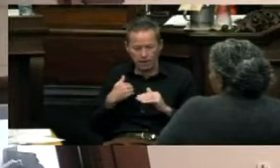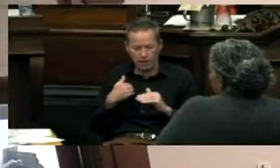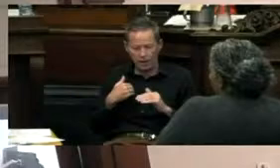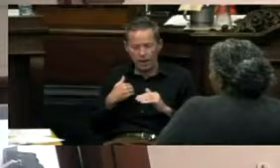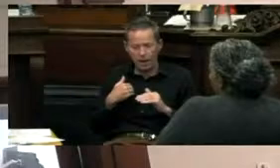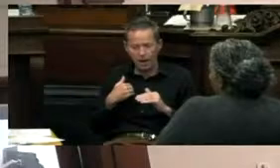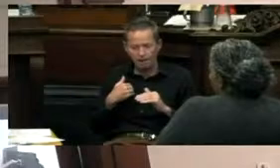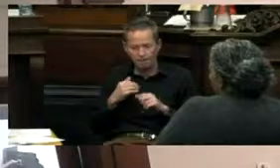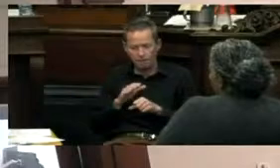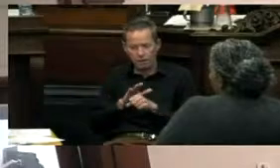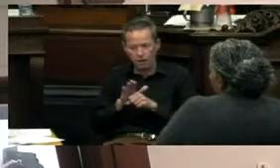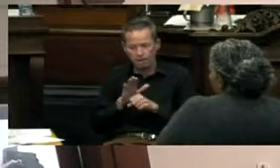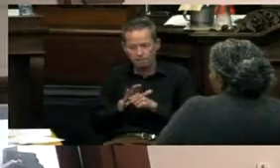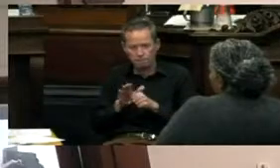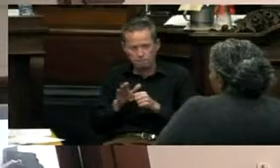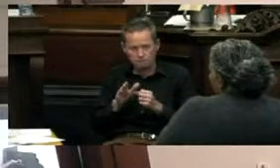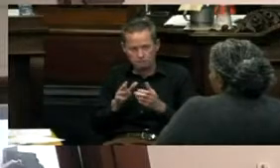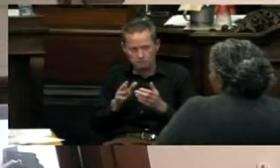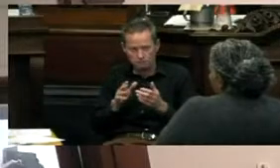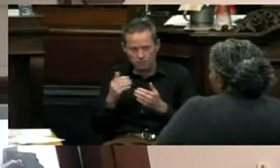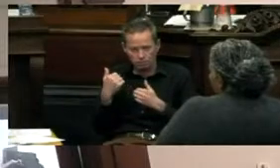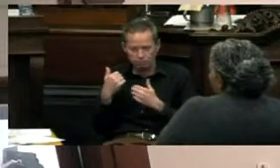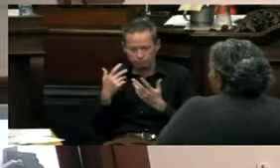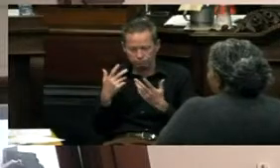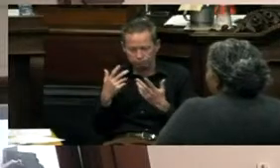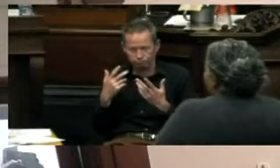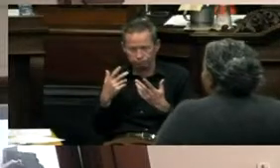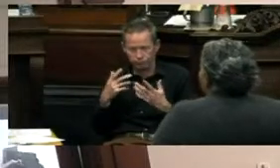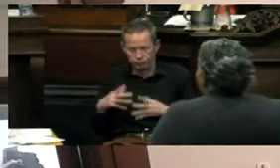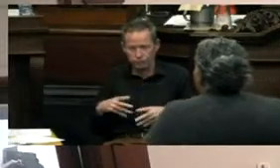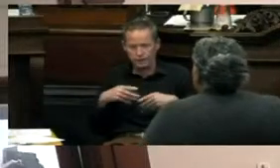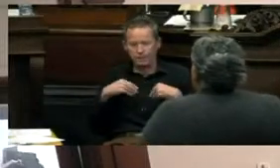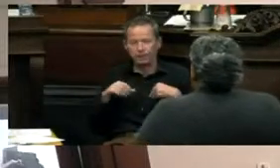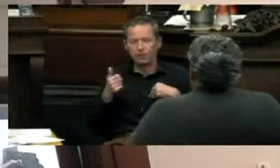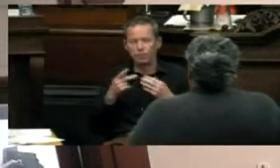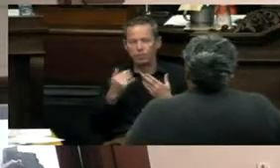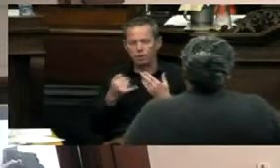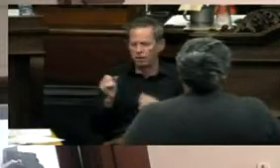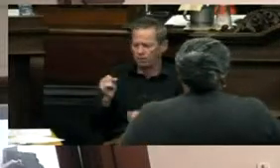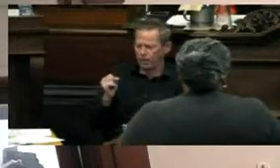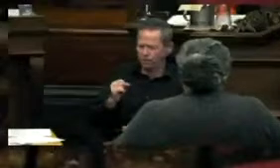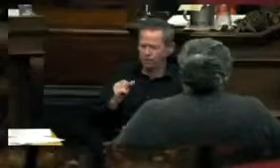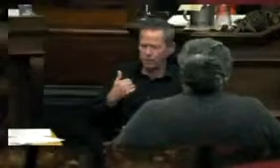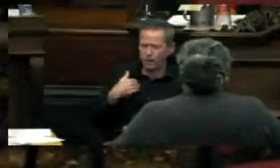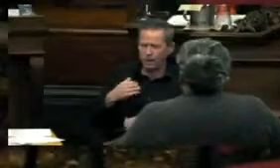just wondering if you feel comfortable that they have the